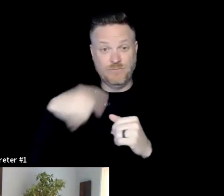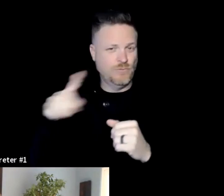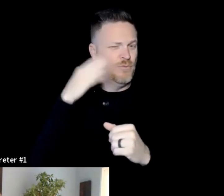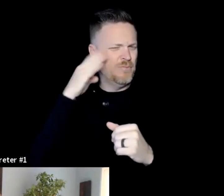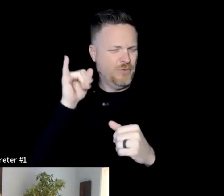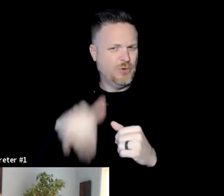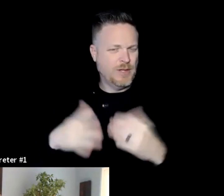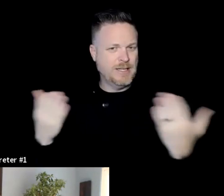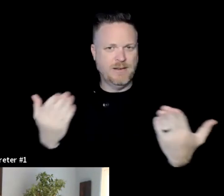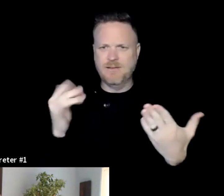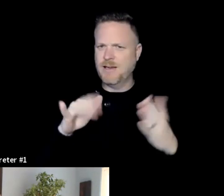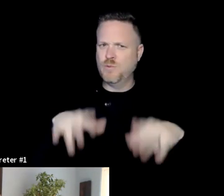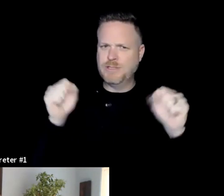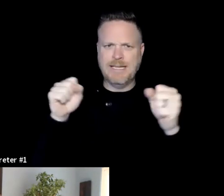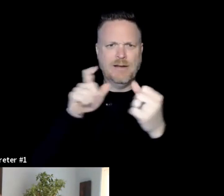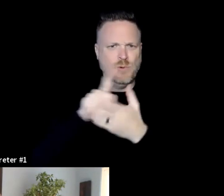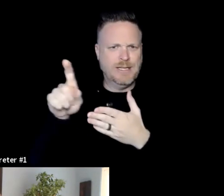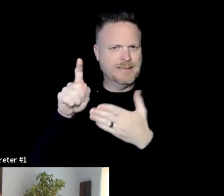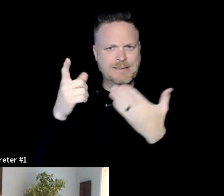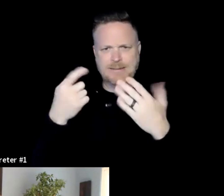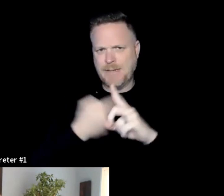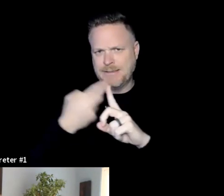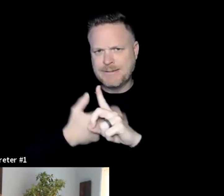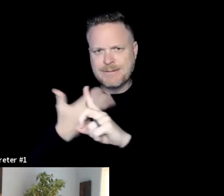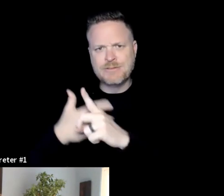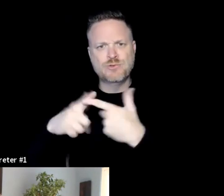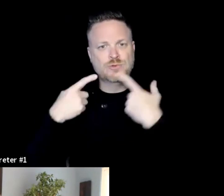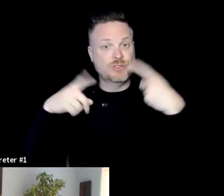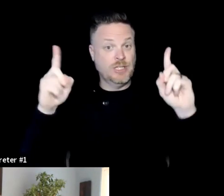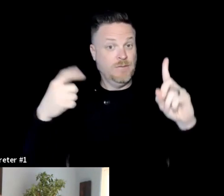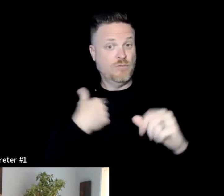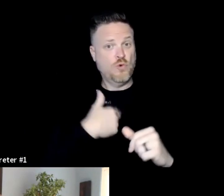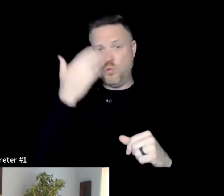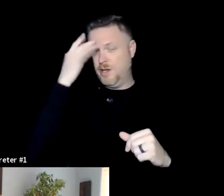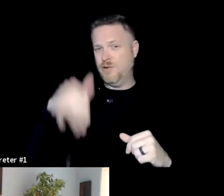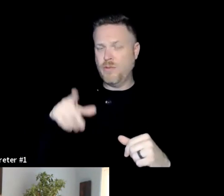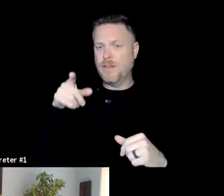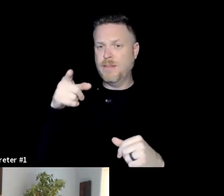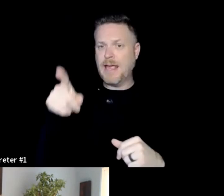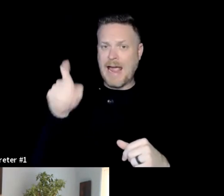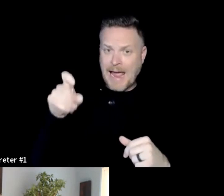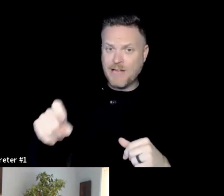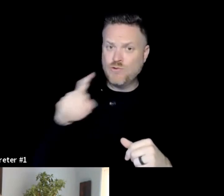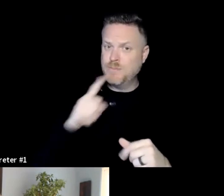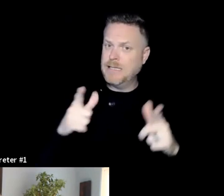that will take weeks, if not months, to achieve. We knew that there had to be immediate academic